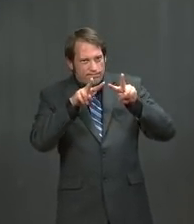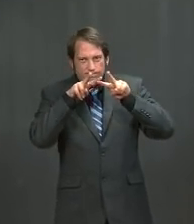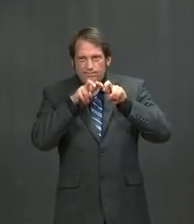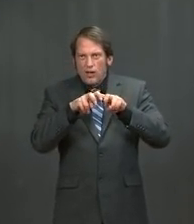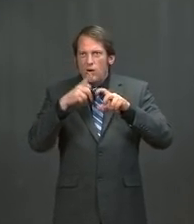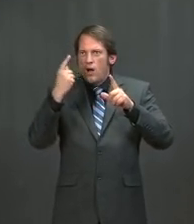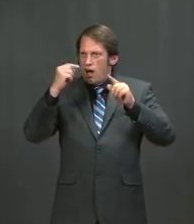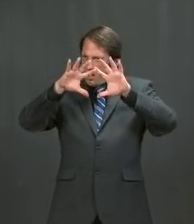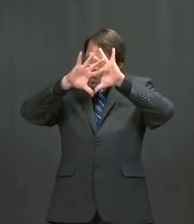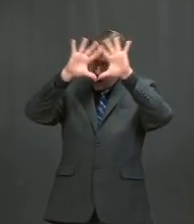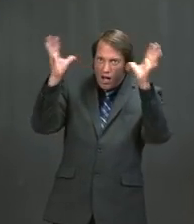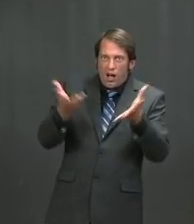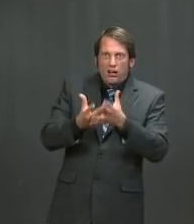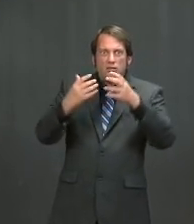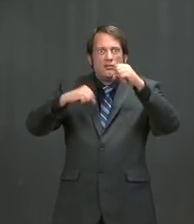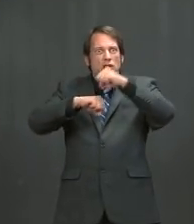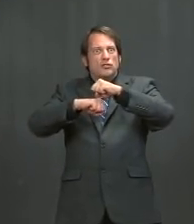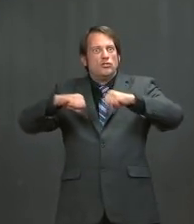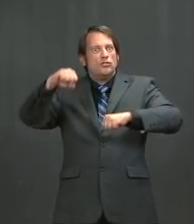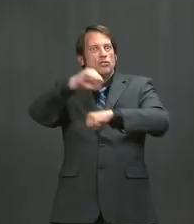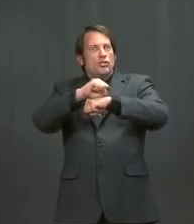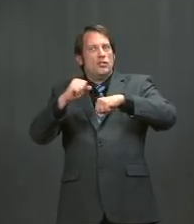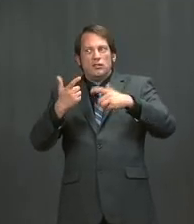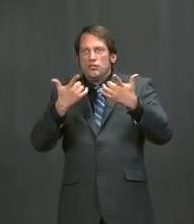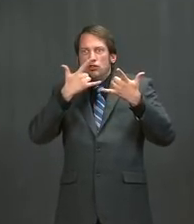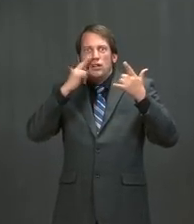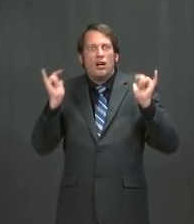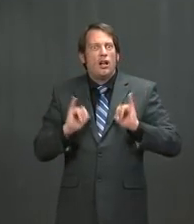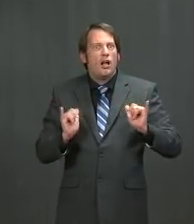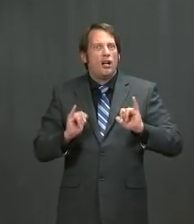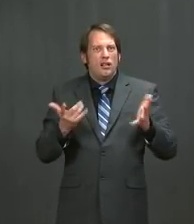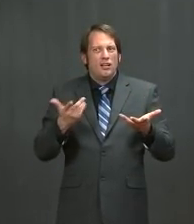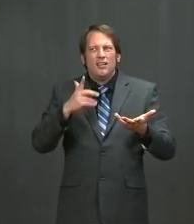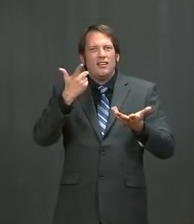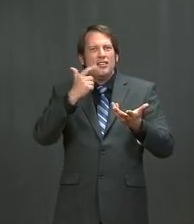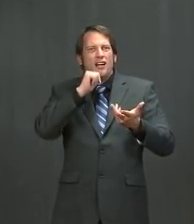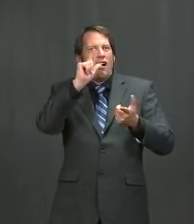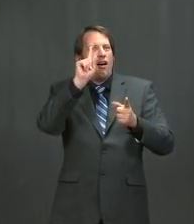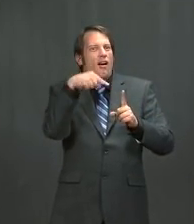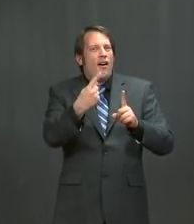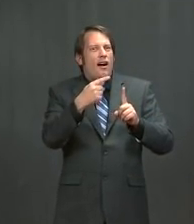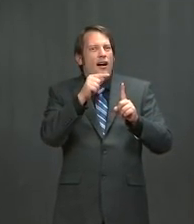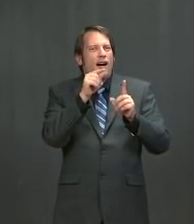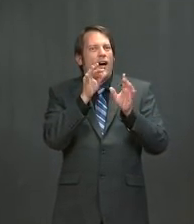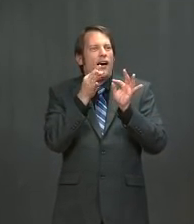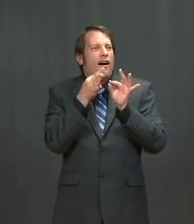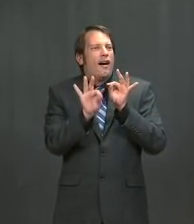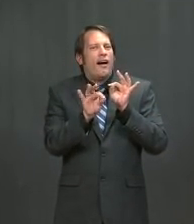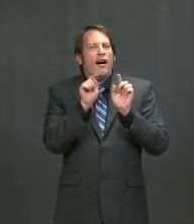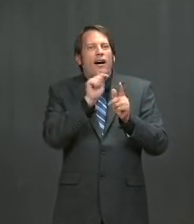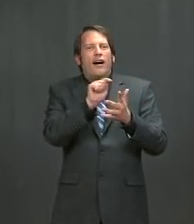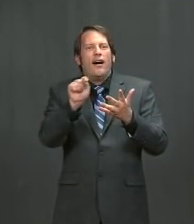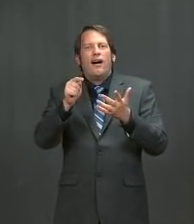Infrastructure is about broadband. It's about replacing lead pipes so people have water. It's about rebuilding our schools.